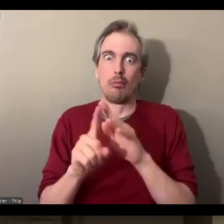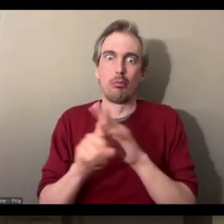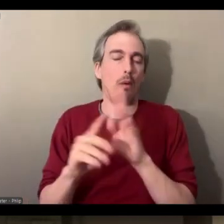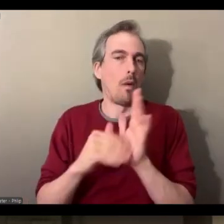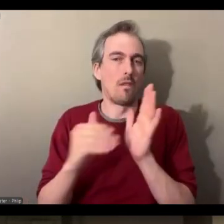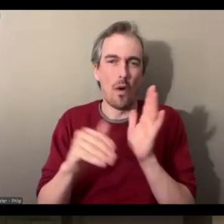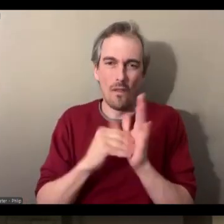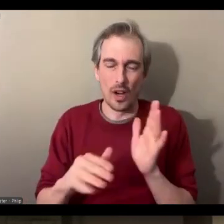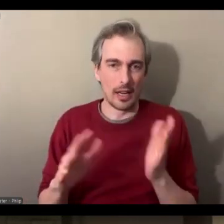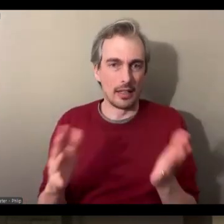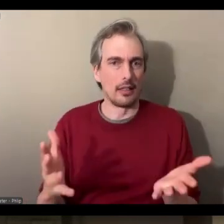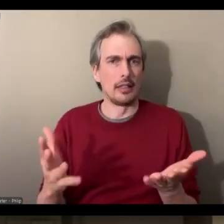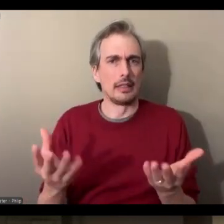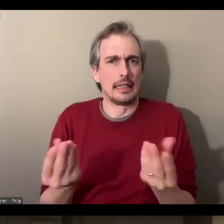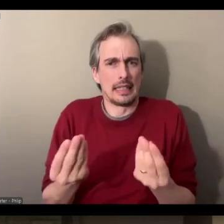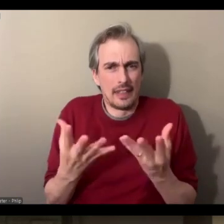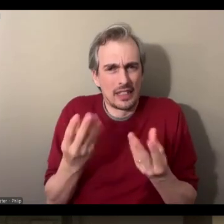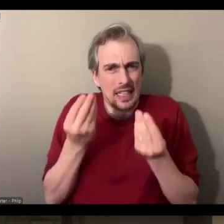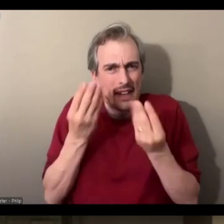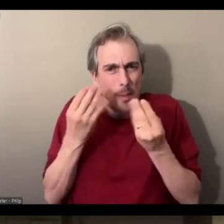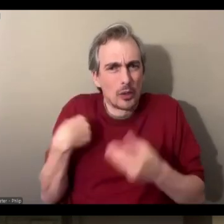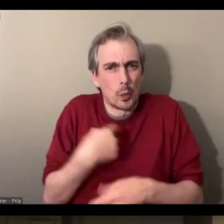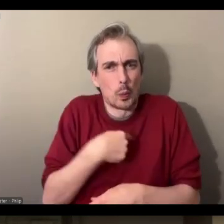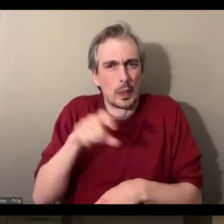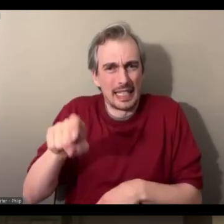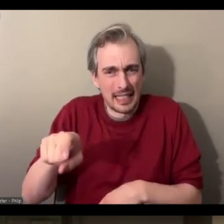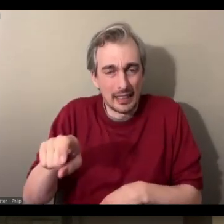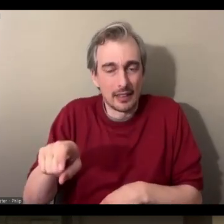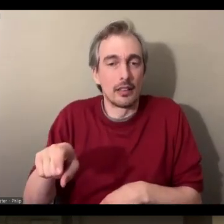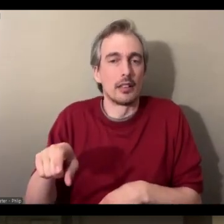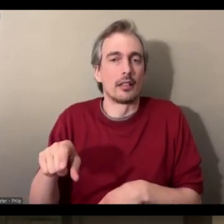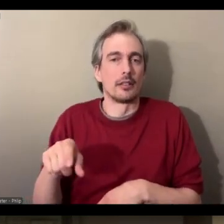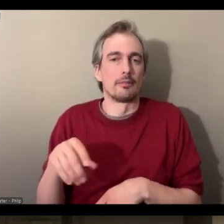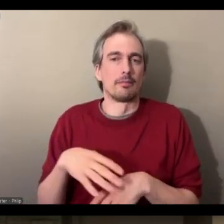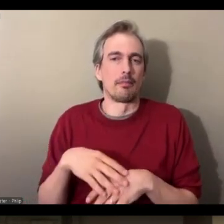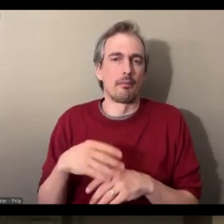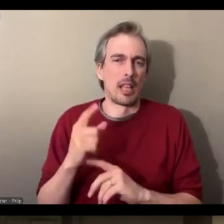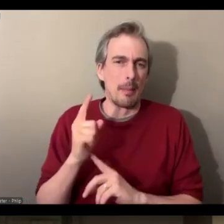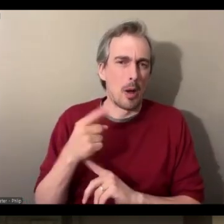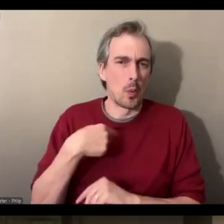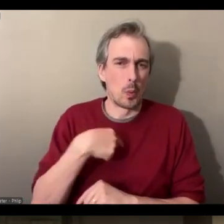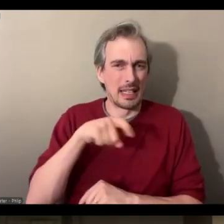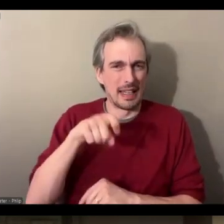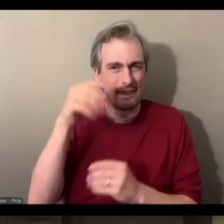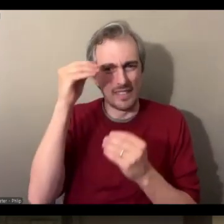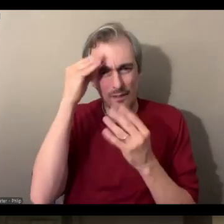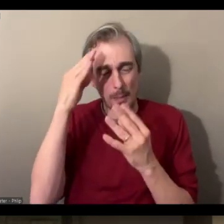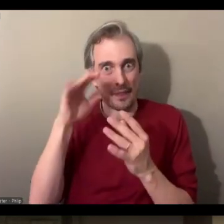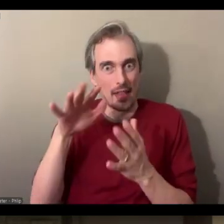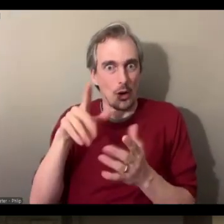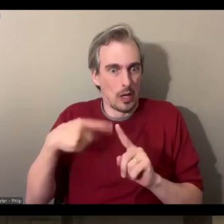to make the decision that's best for ourselves. A lot of purchase paths are built sort of thinking